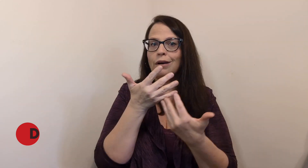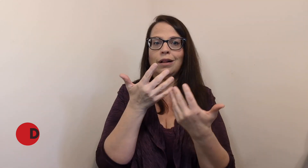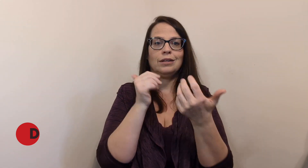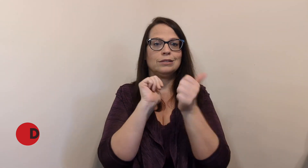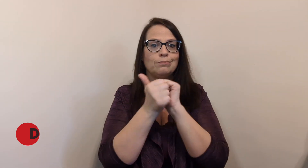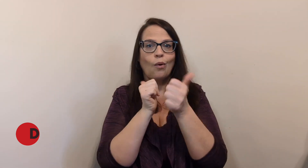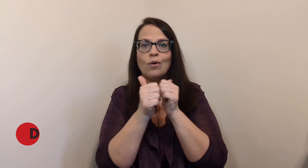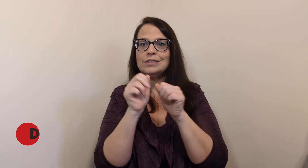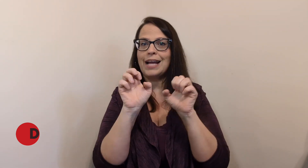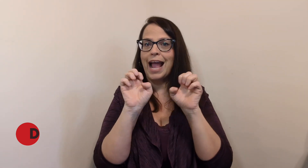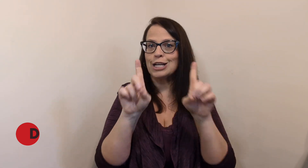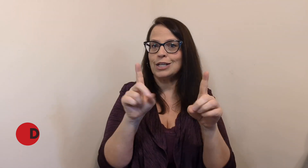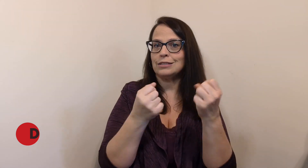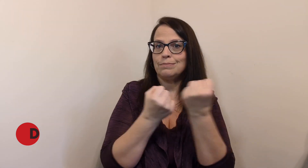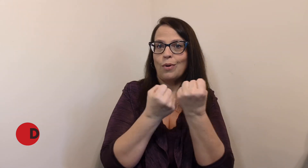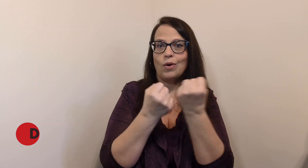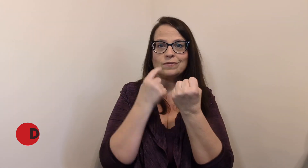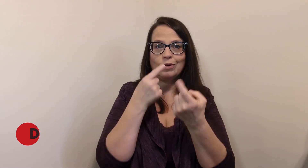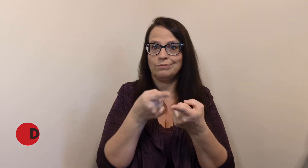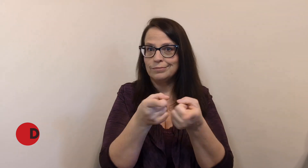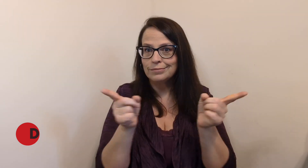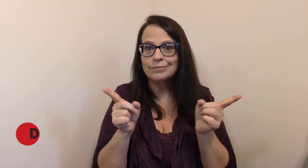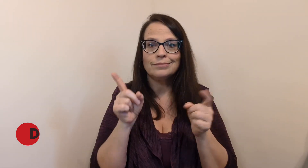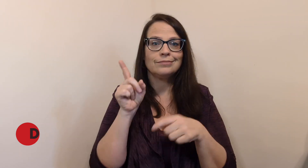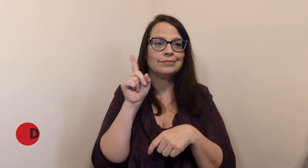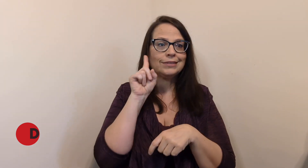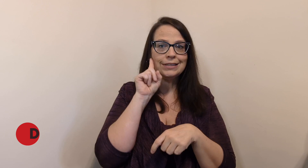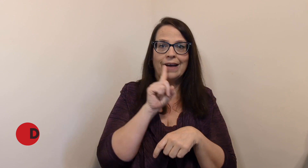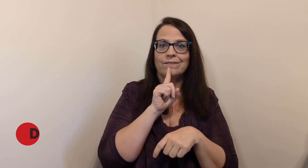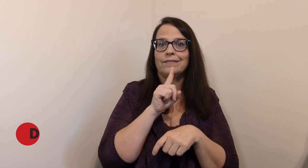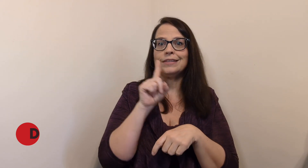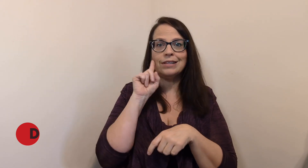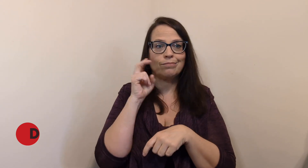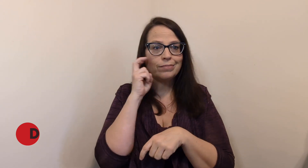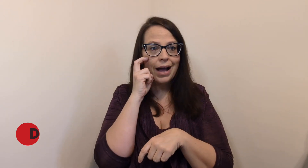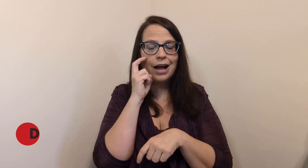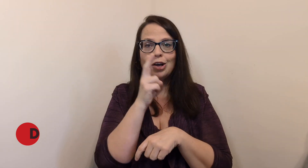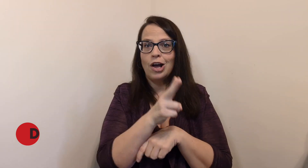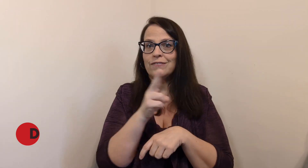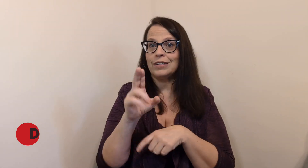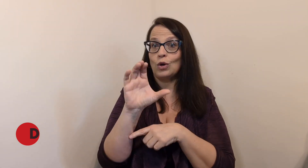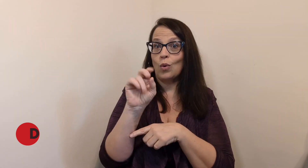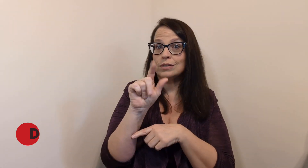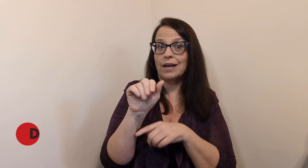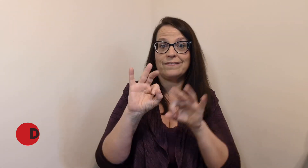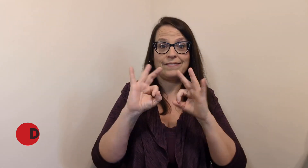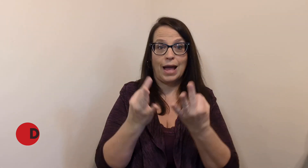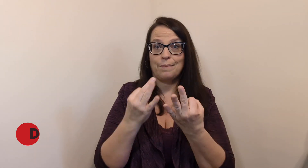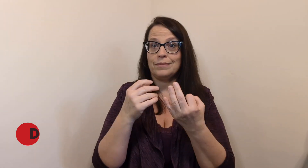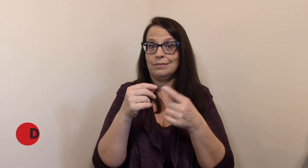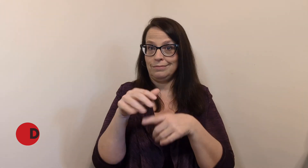and educational support to Deaf, Deaf-Blind, Hard of Hearing,